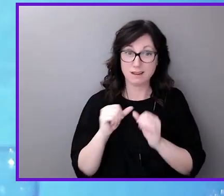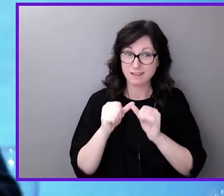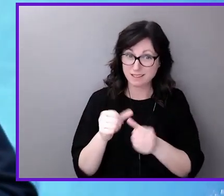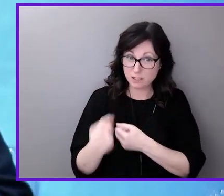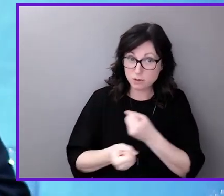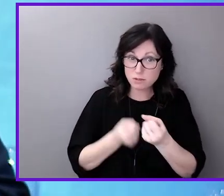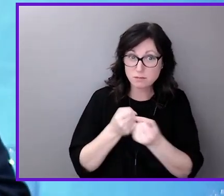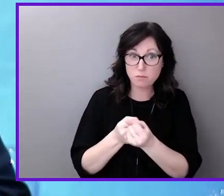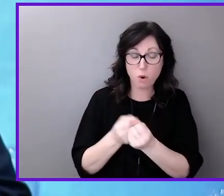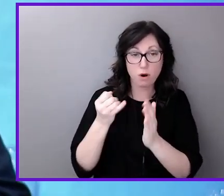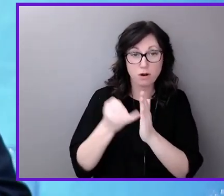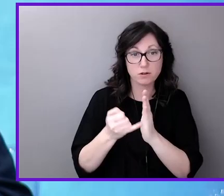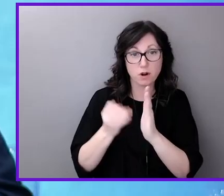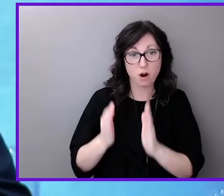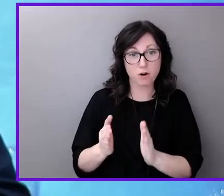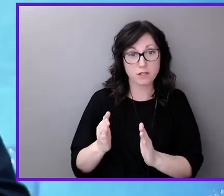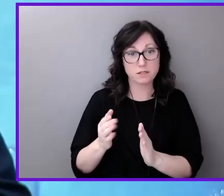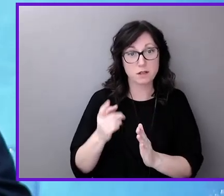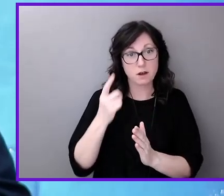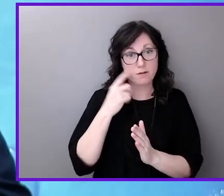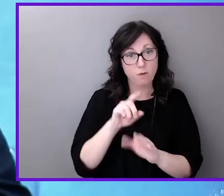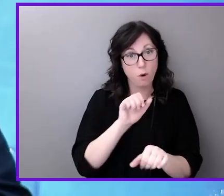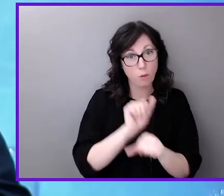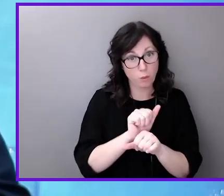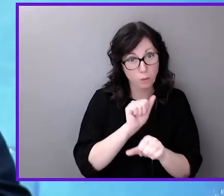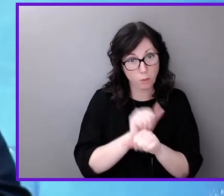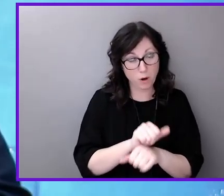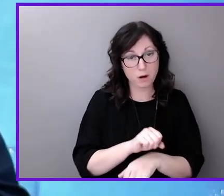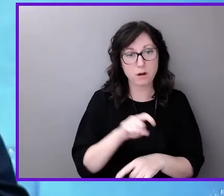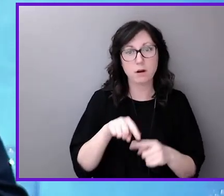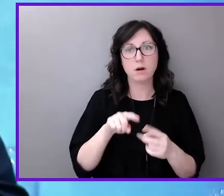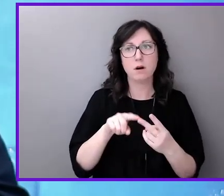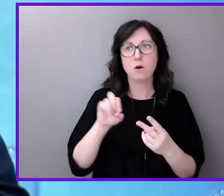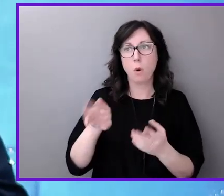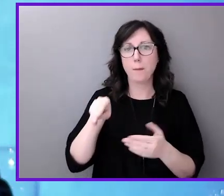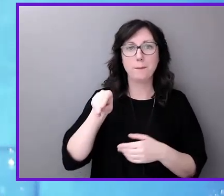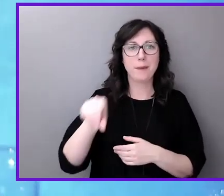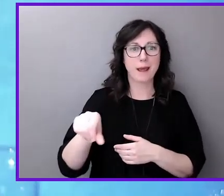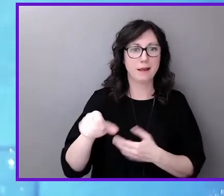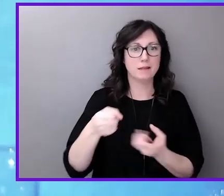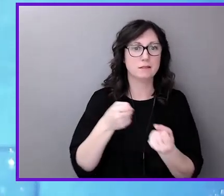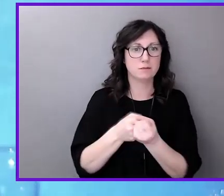and artistic projects? Or is it to compensate or to support revenues?